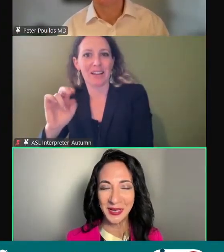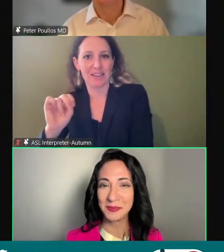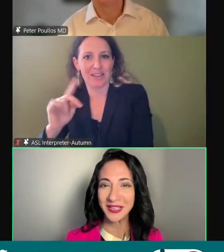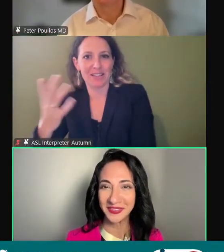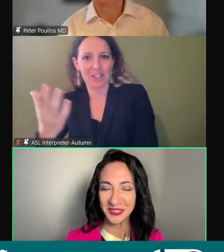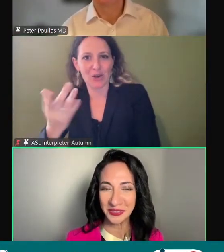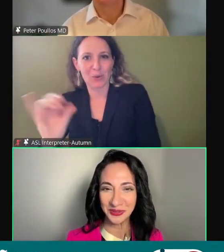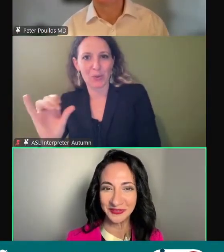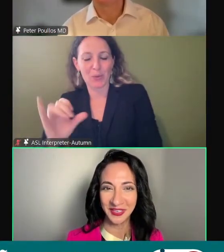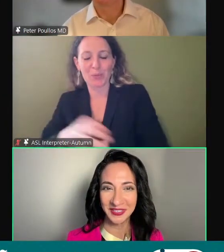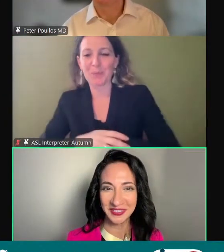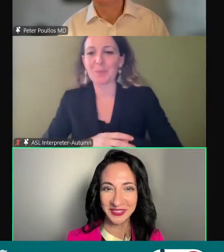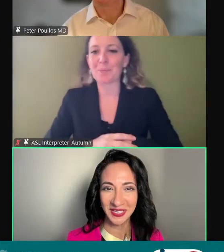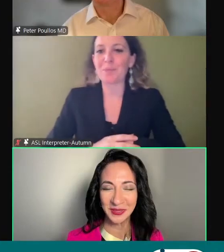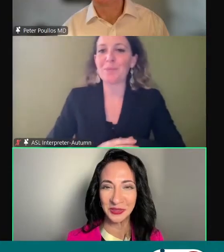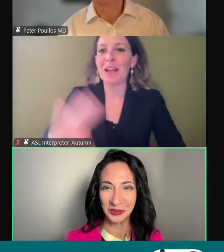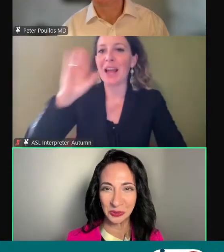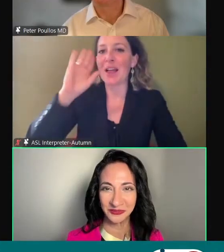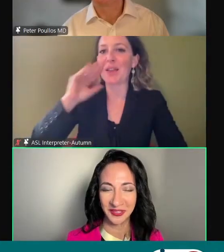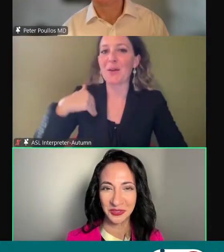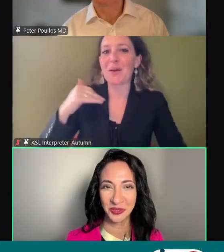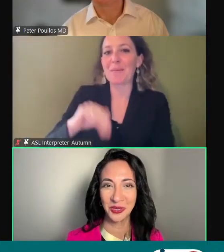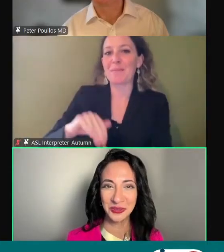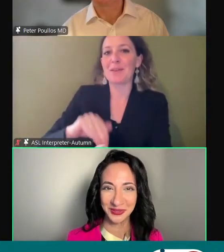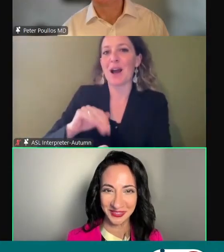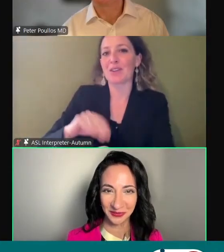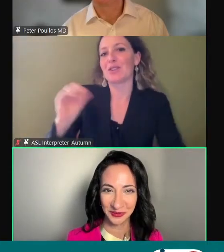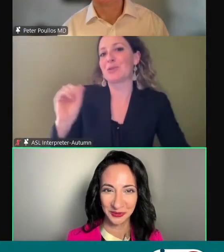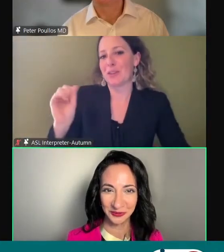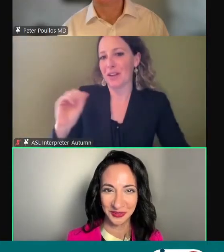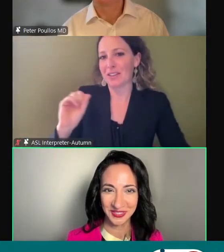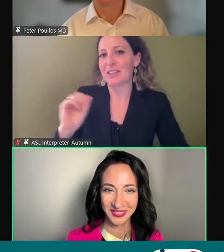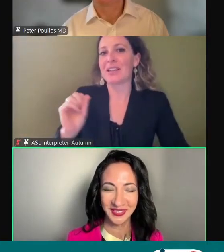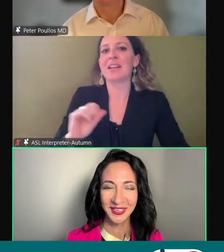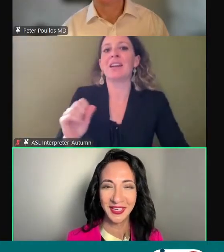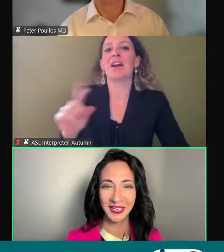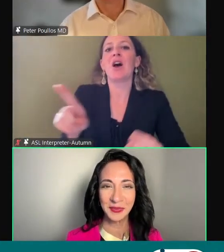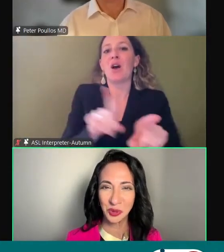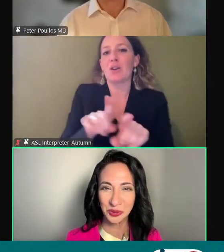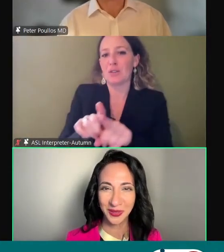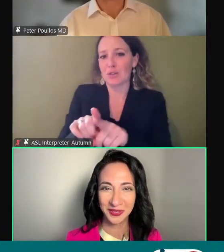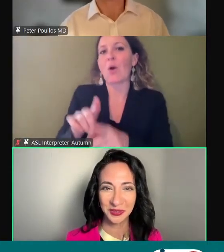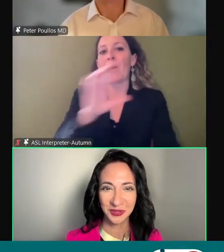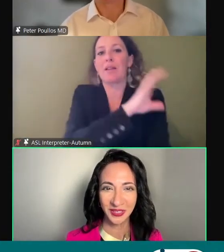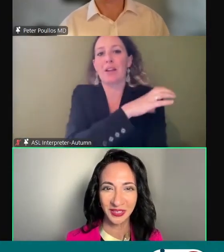I'm Malathi Srinivasan, I'm a clinical professor also at Stanford University and I'm co-director of